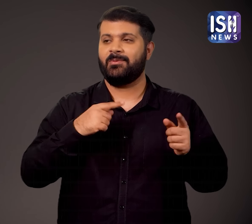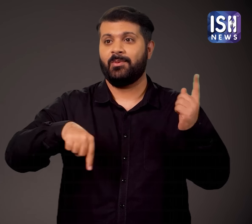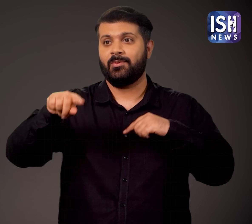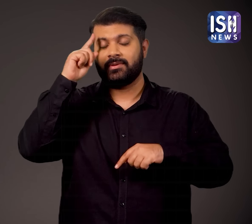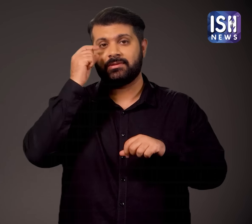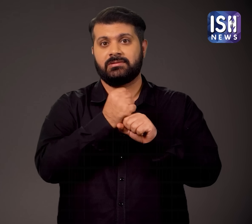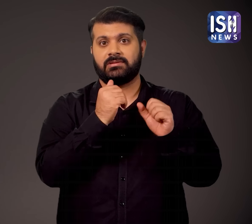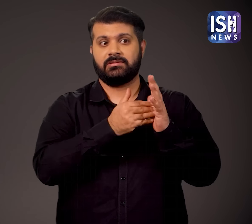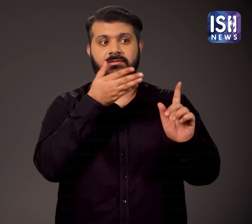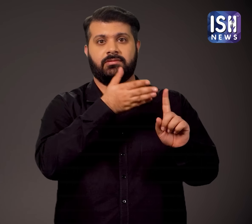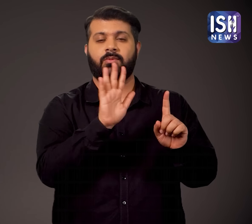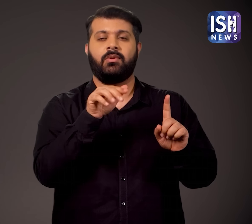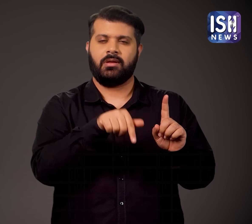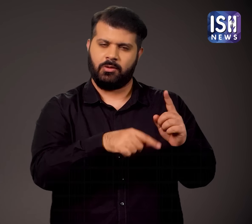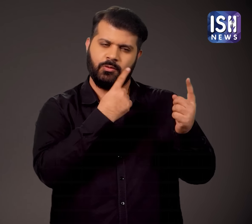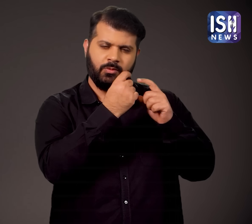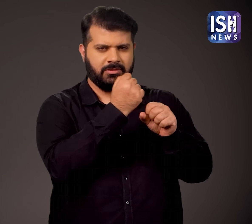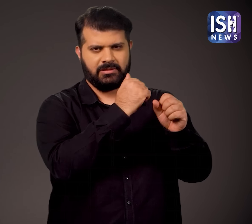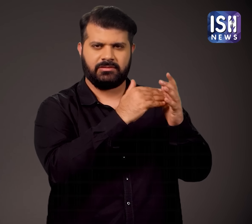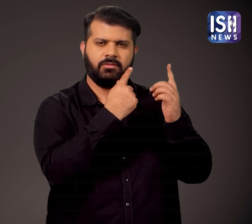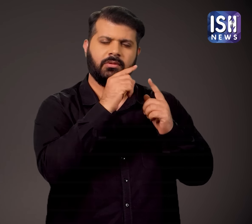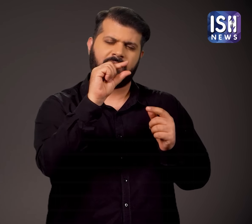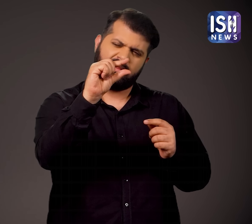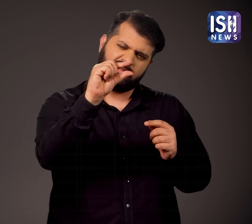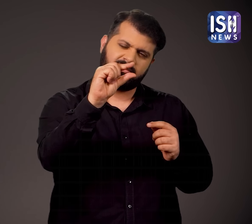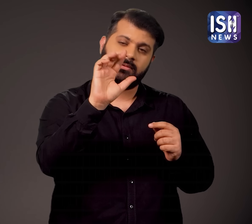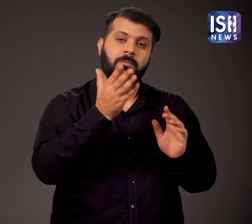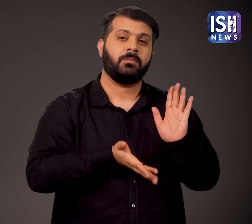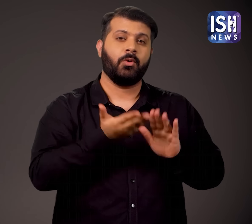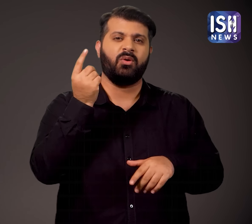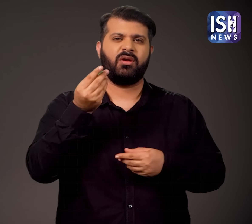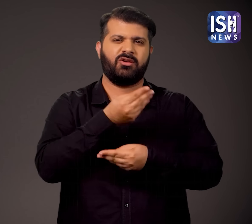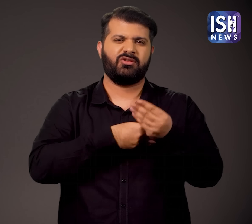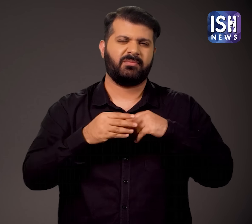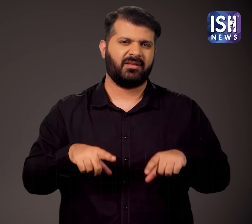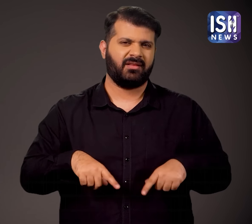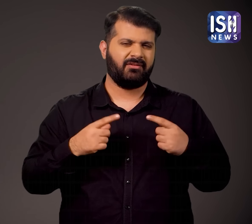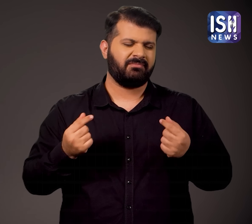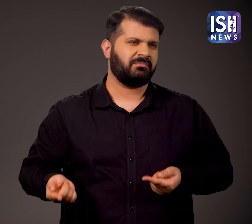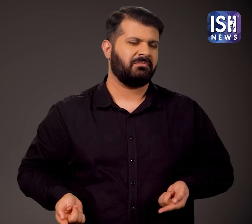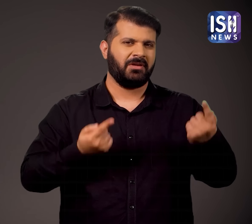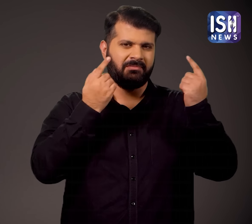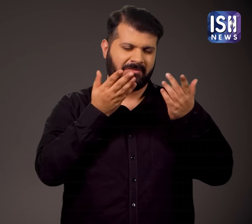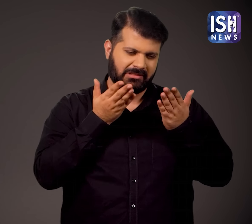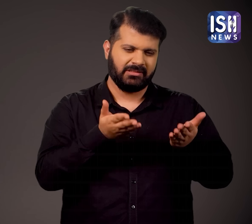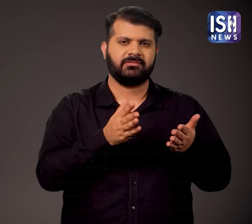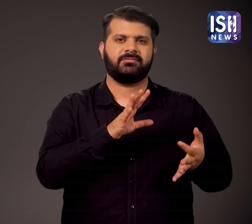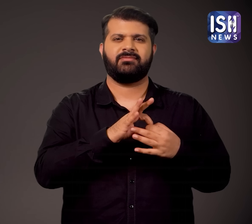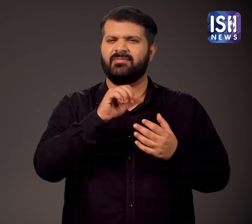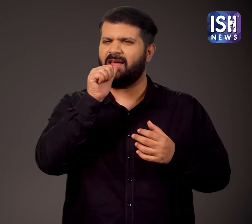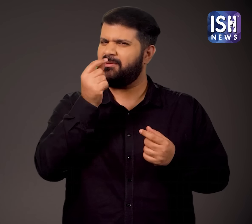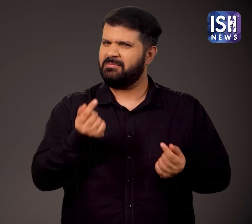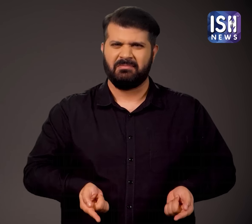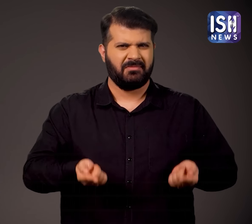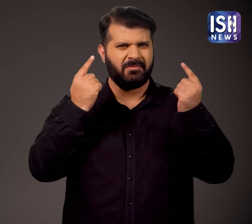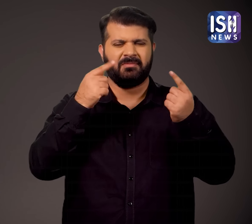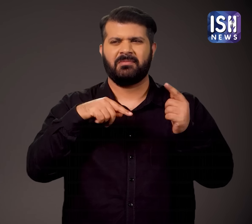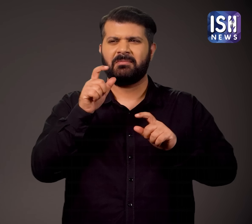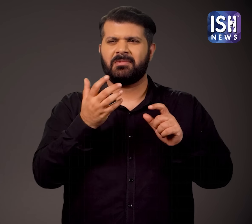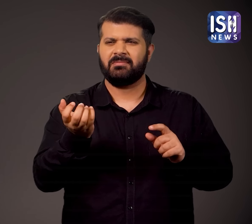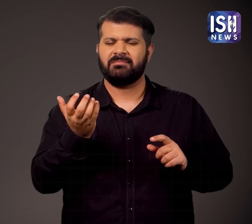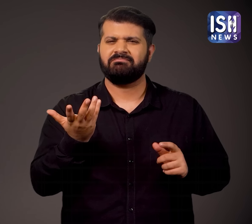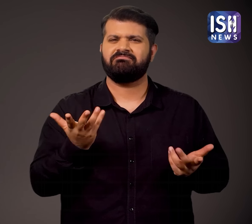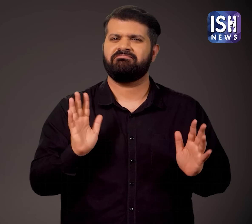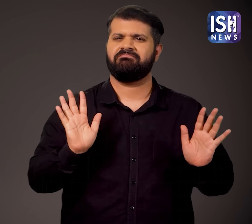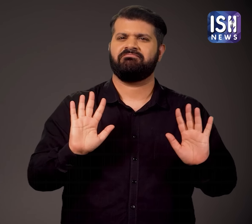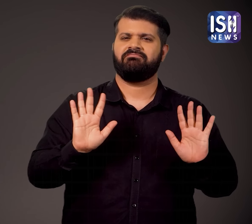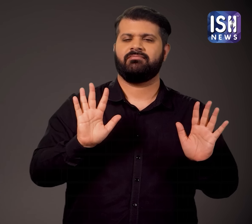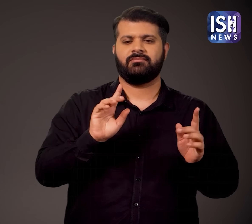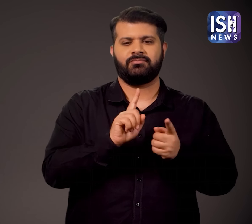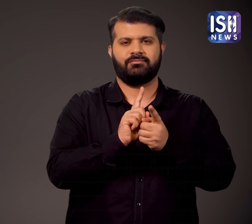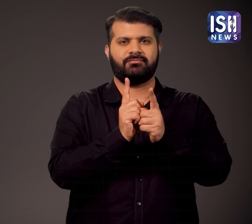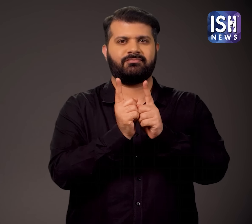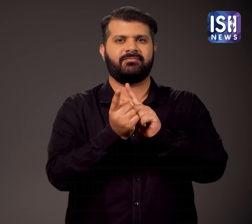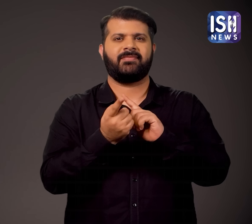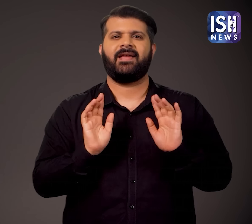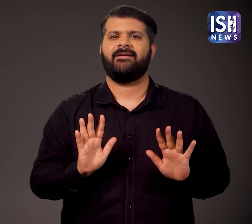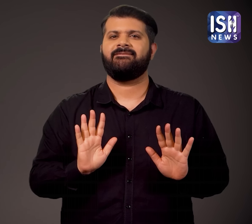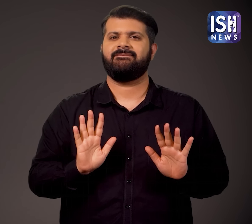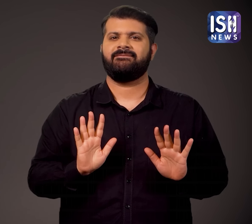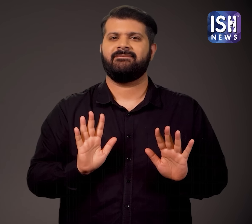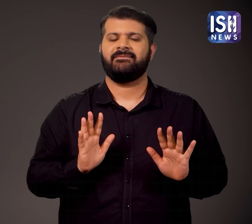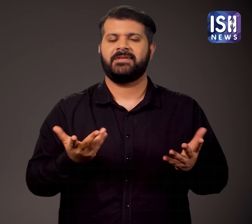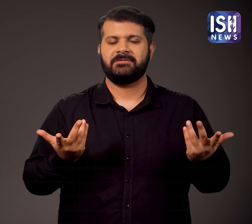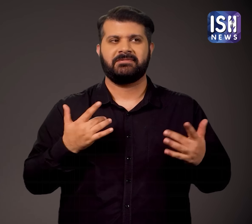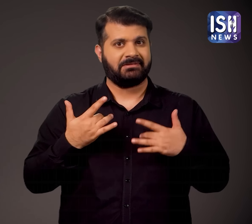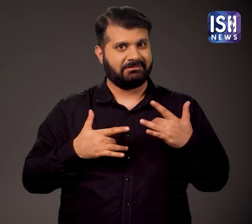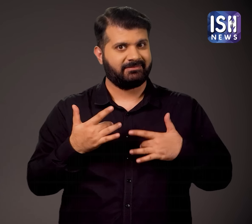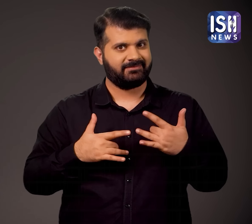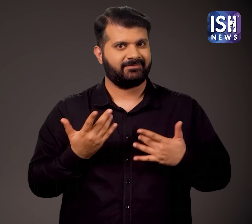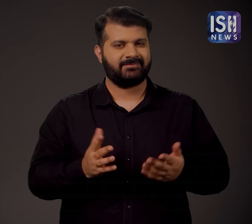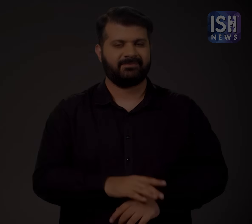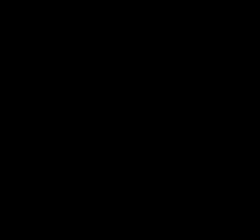Though Gen Z may be one reason, inflation remains the major cause. Interesting, isn’t it?